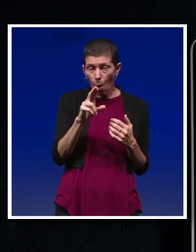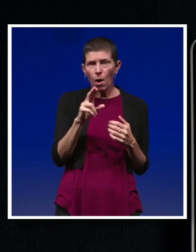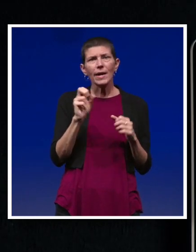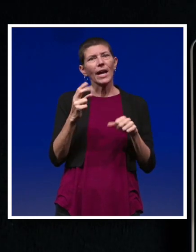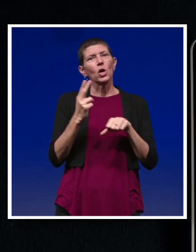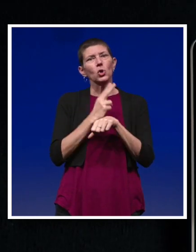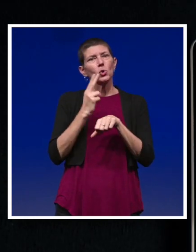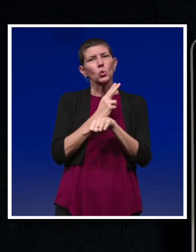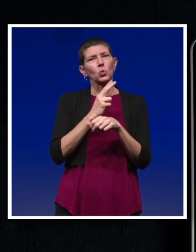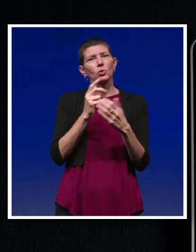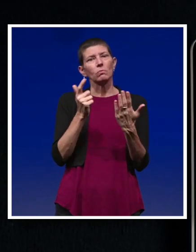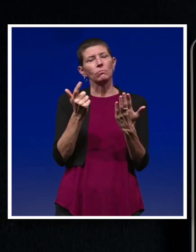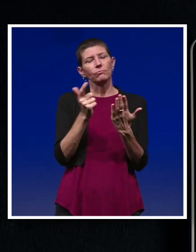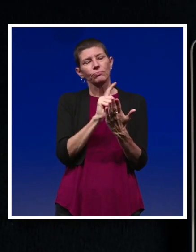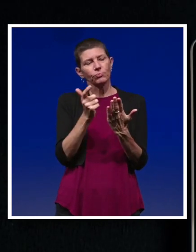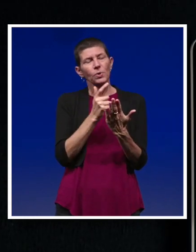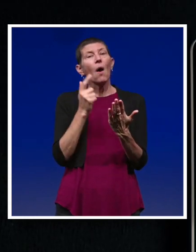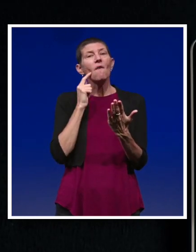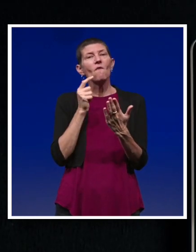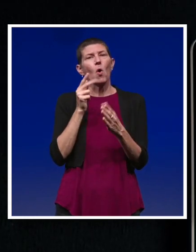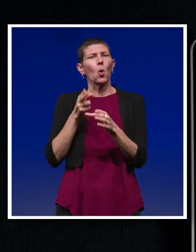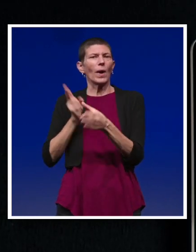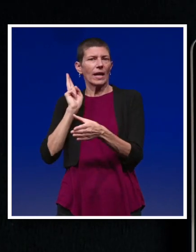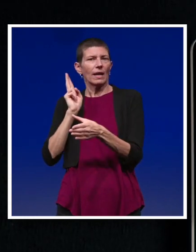Or utilize the app switcher to quit apps.